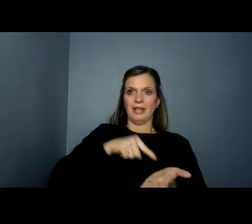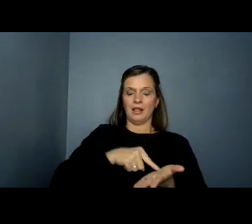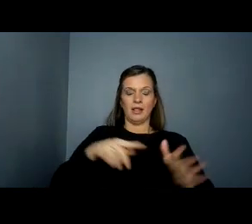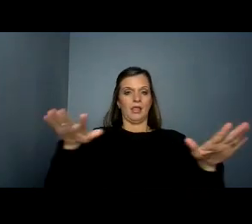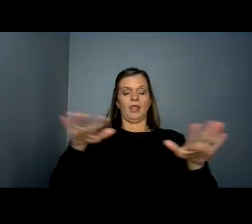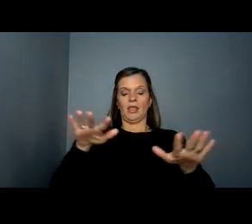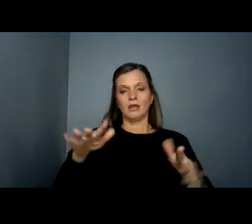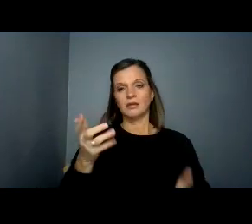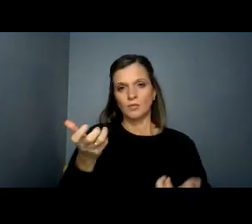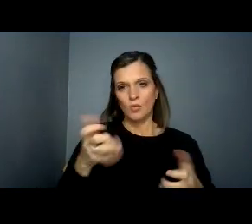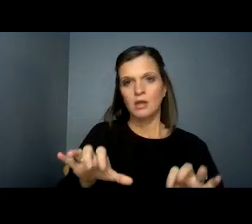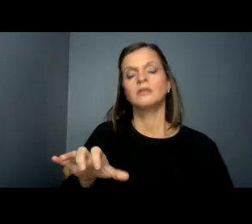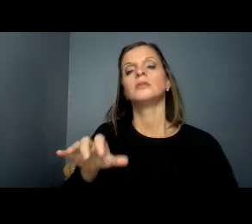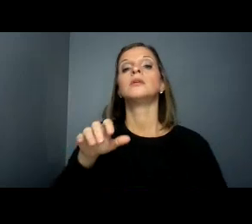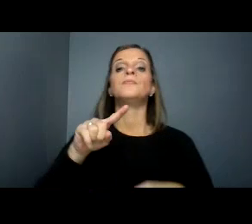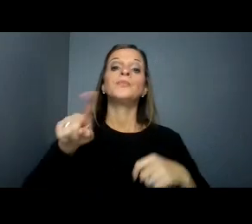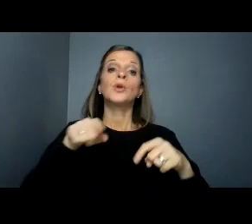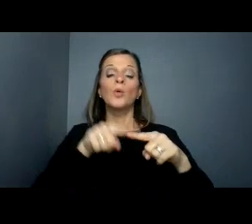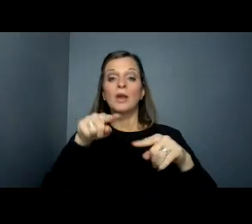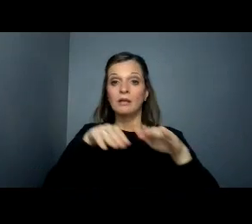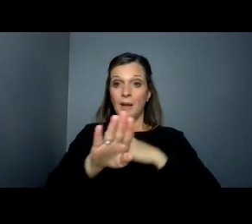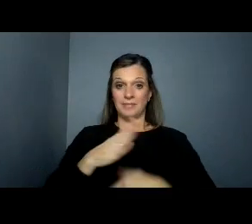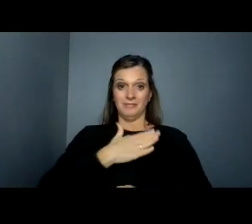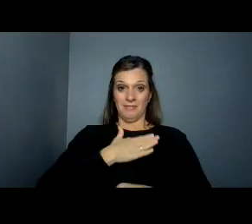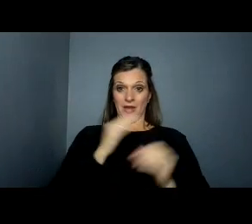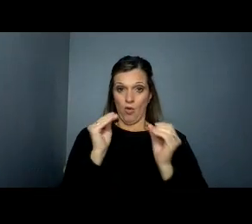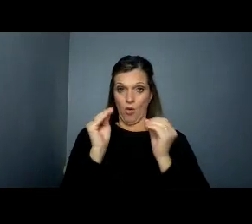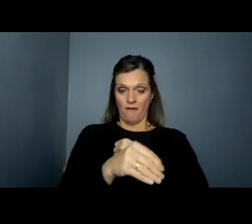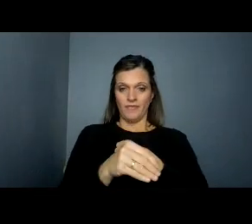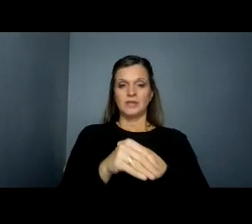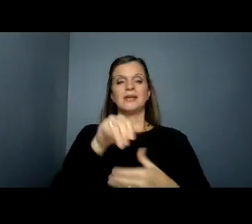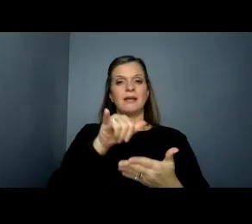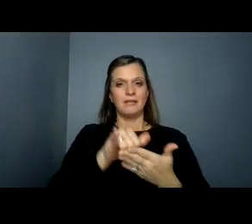that's where I start probing deeper and finding out exactly why they're here.